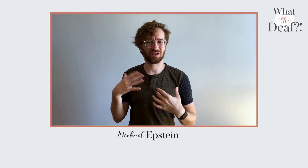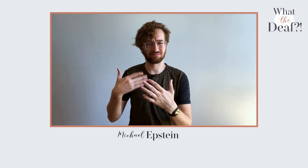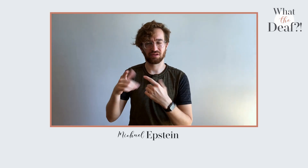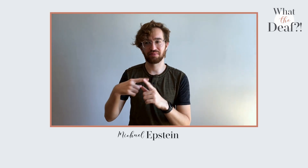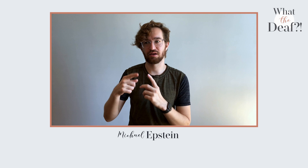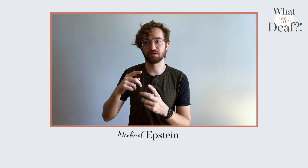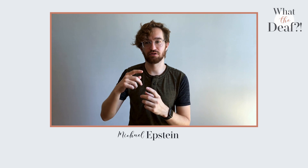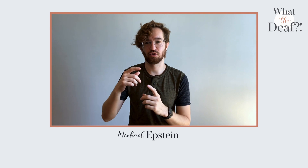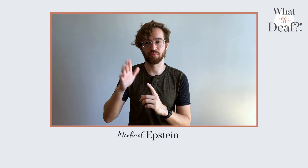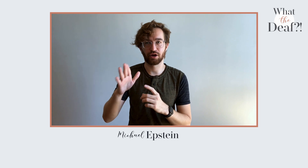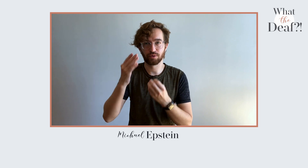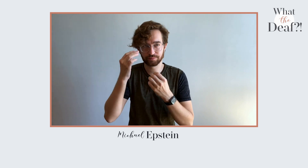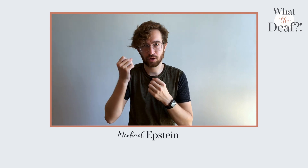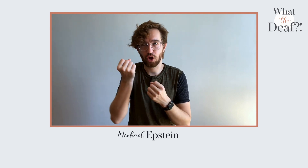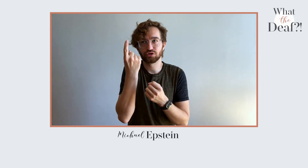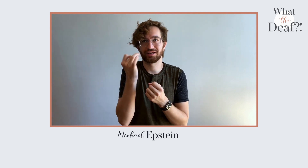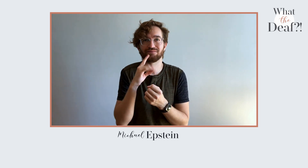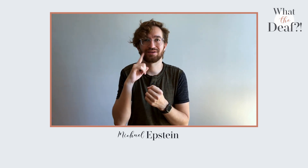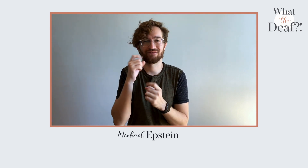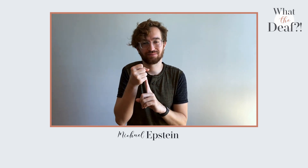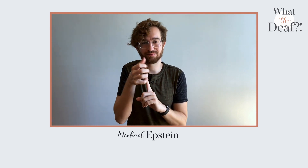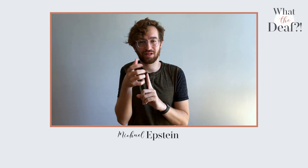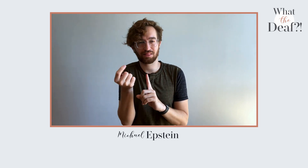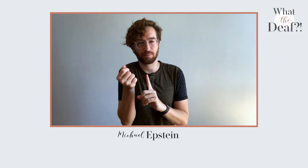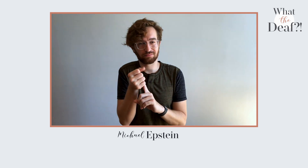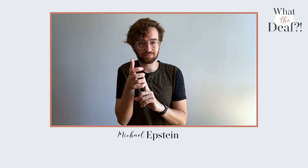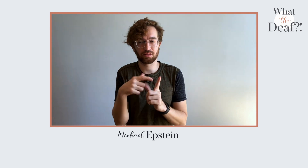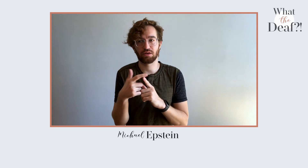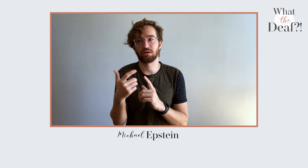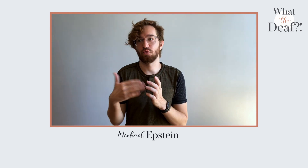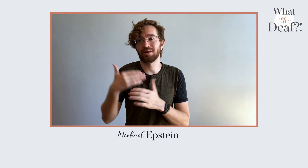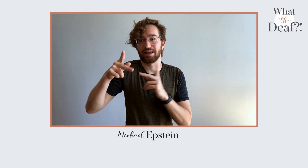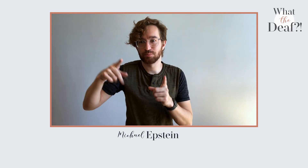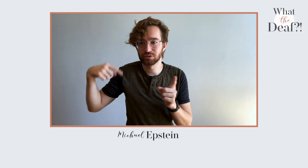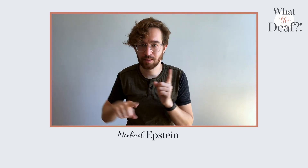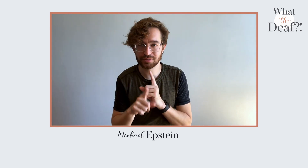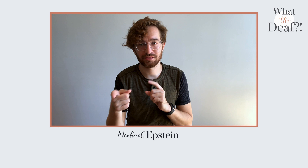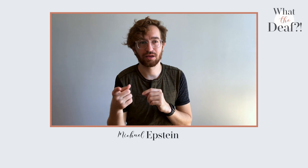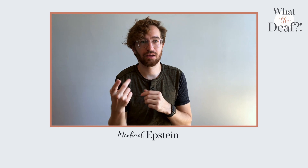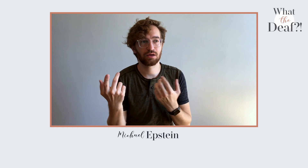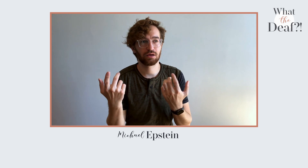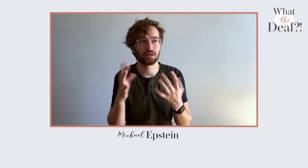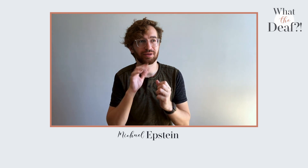but they feel comfortable with me and they have an understanding a little bit about deaf people. But if another person comes in,